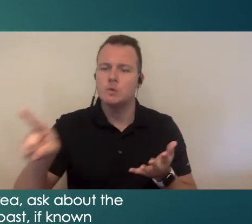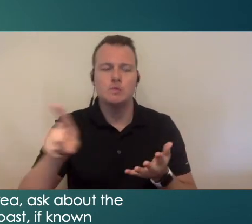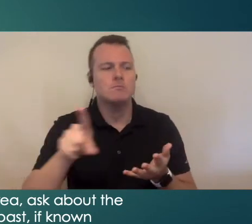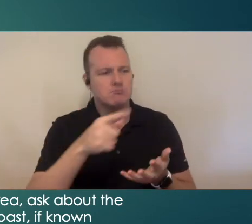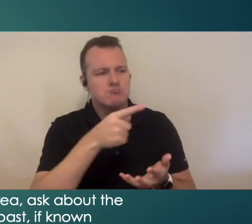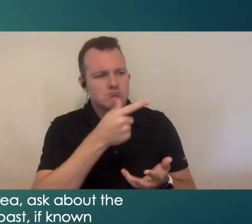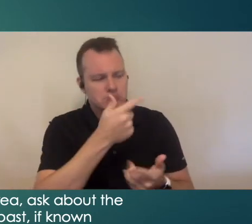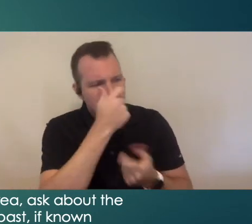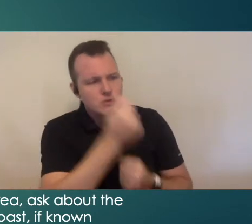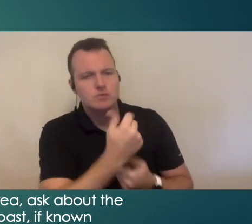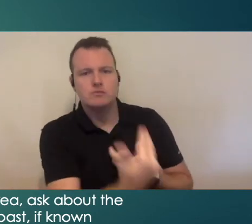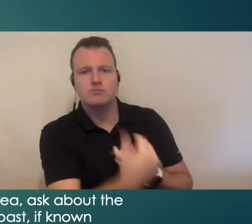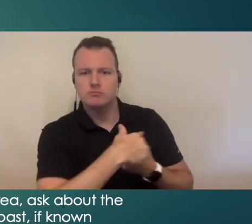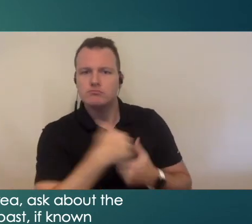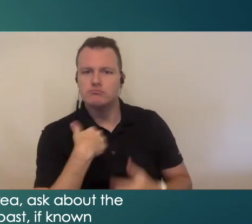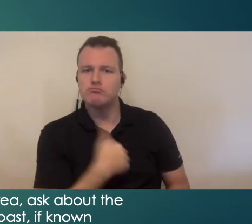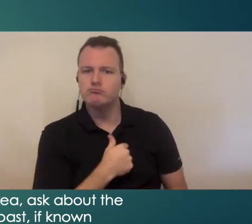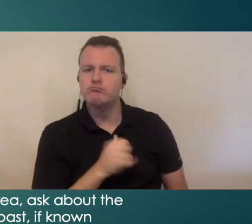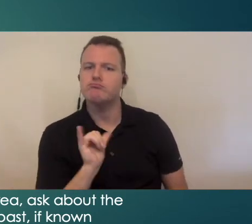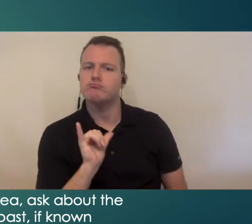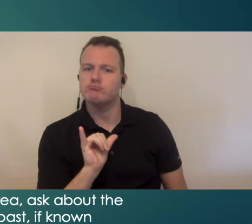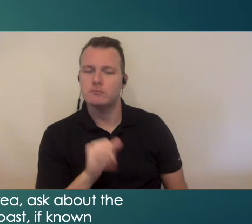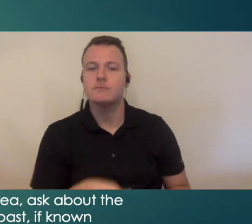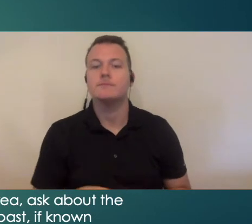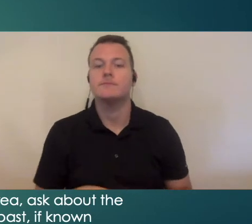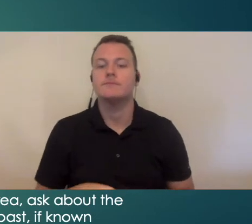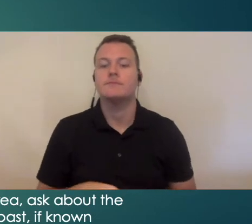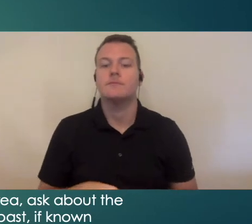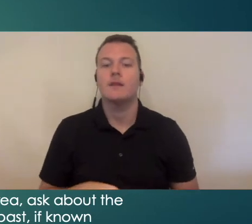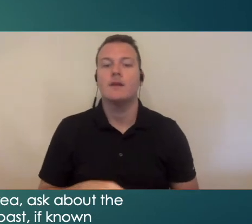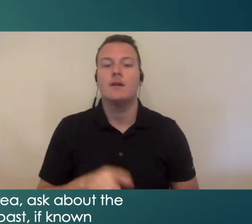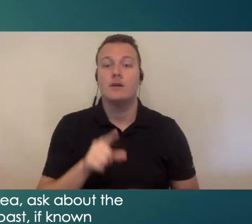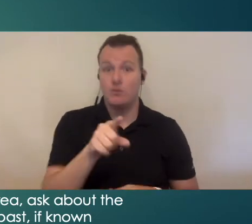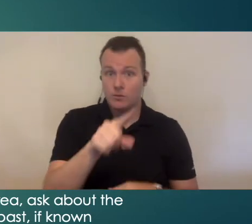working with them. Prepare questions based on knowledge you've gained from